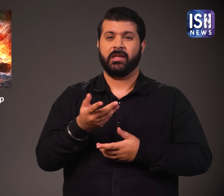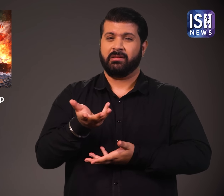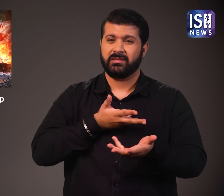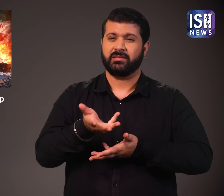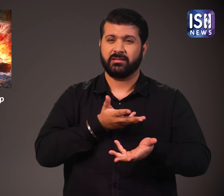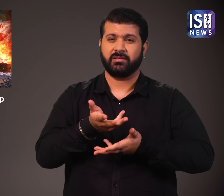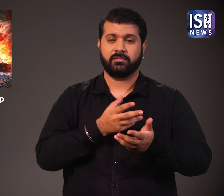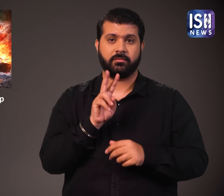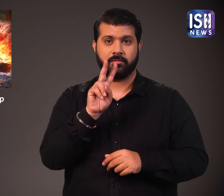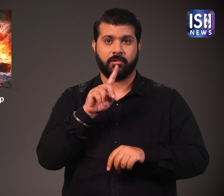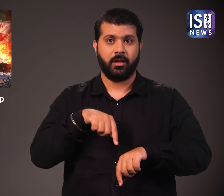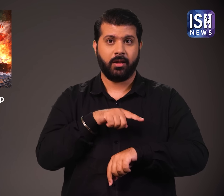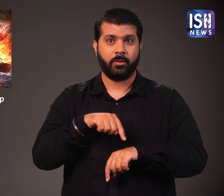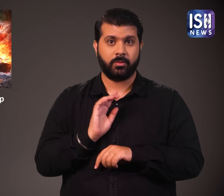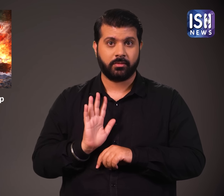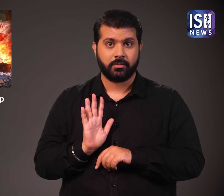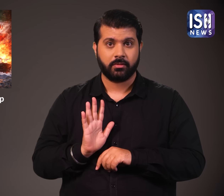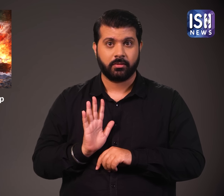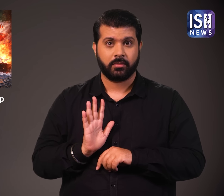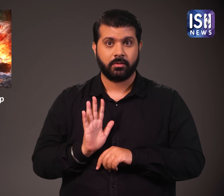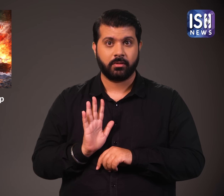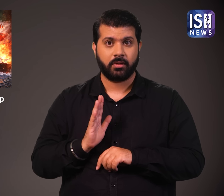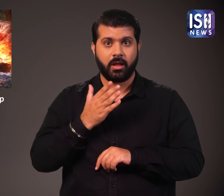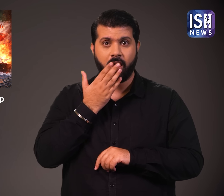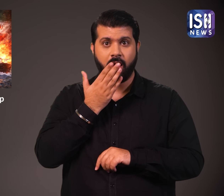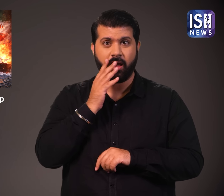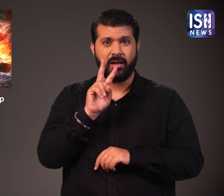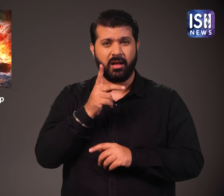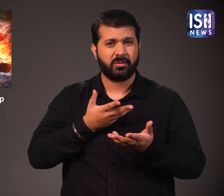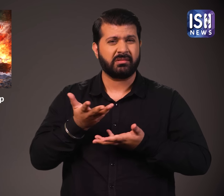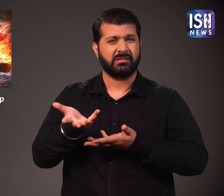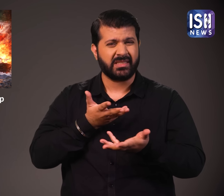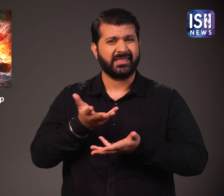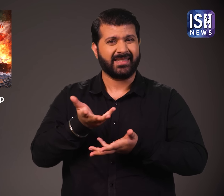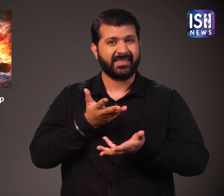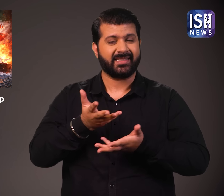The negotiations went on for over 21 hours.